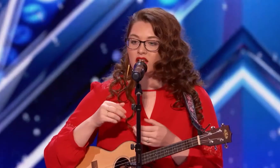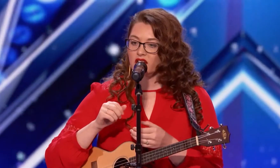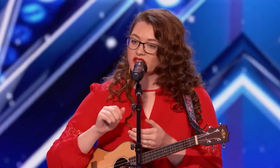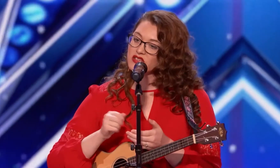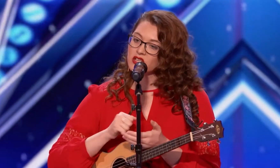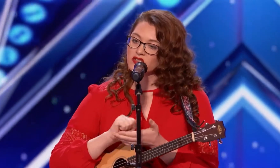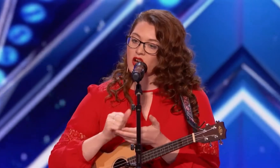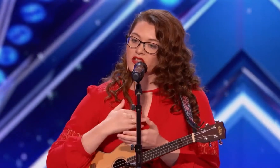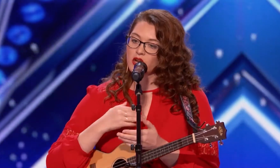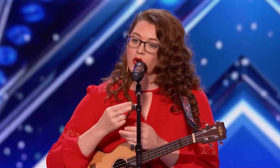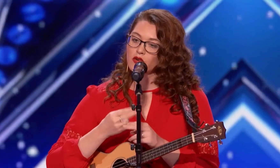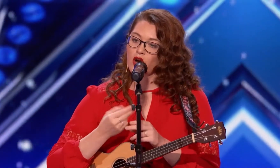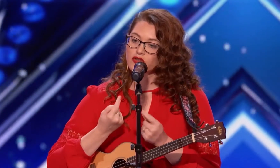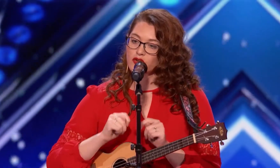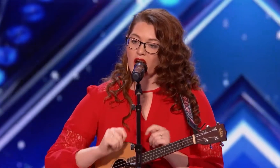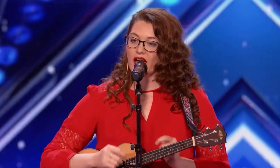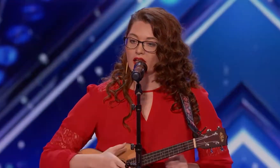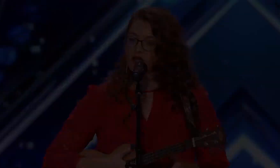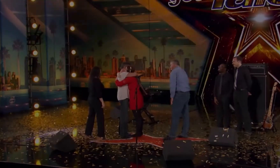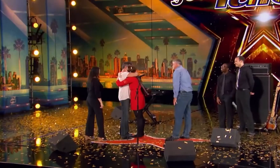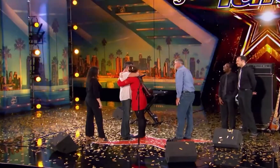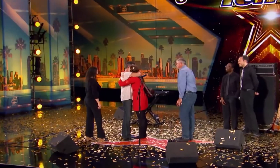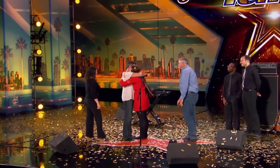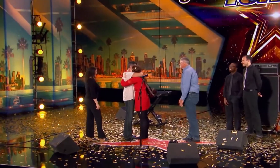I'm gonna sing a song that I wrote called Try.